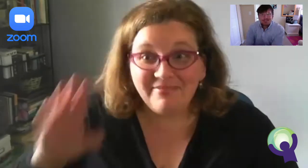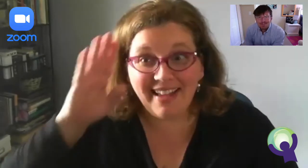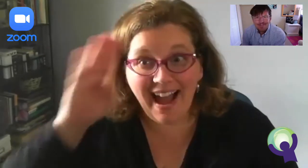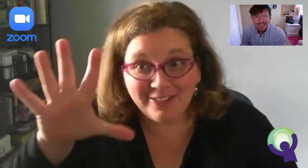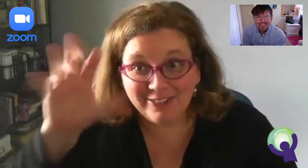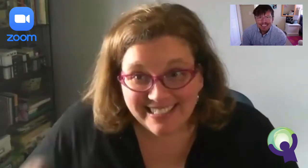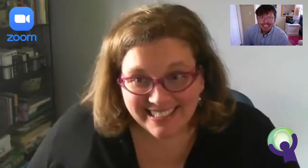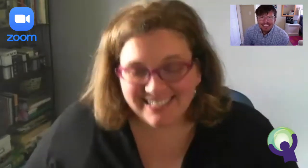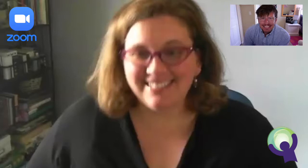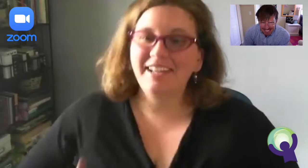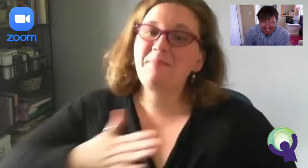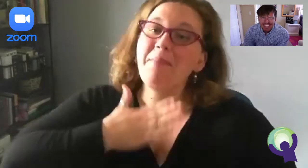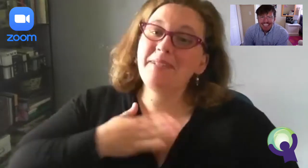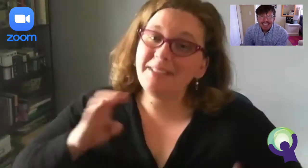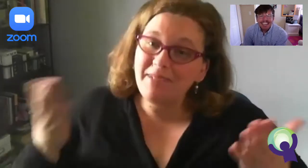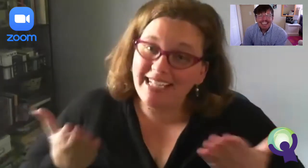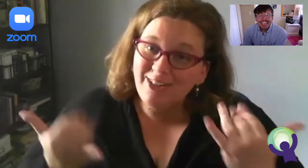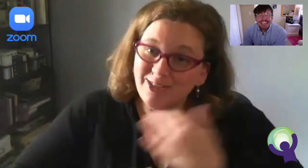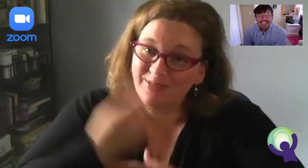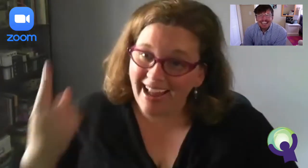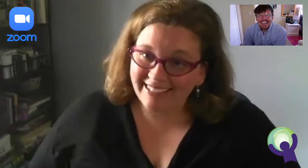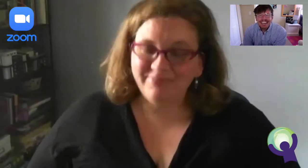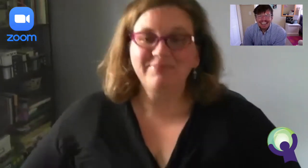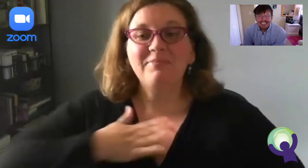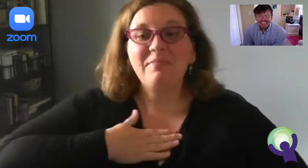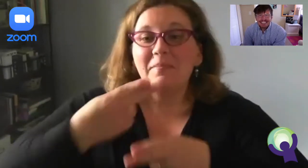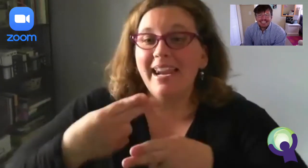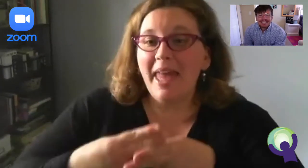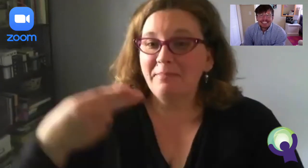Hollie - if you could introduce yourself. Hollie: Yes, thank you. My name is